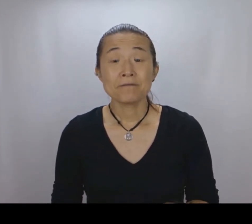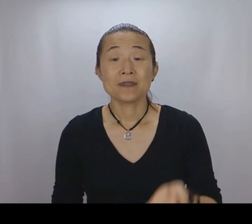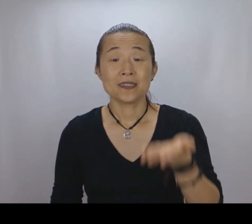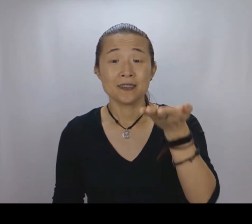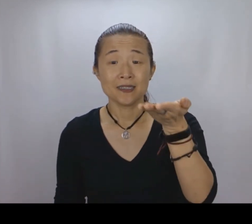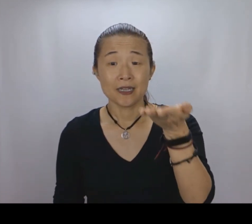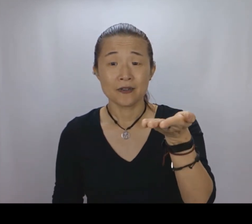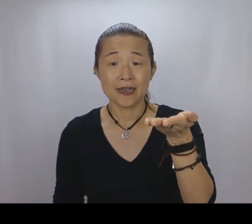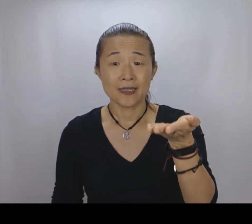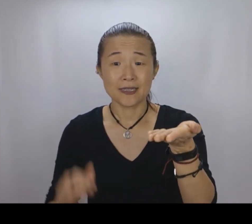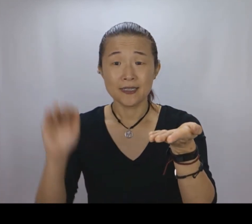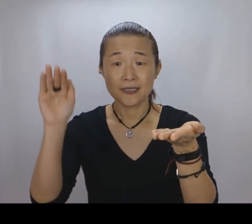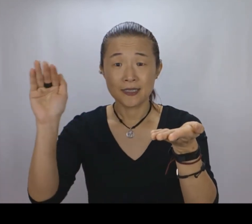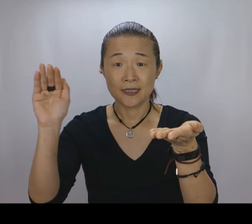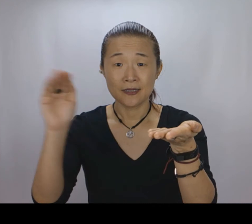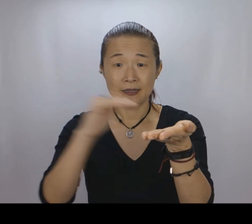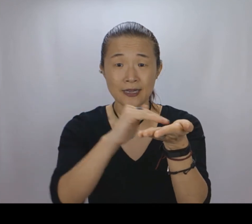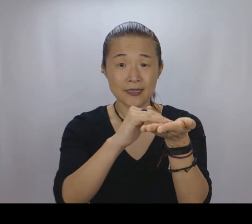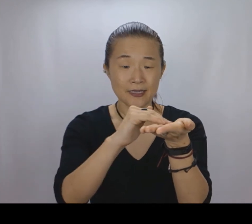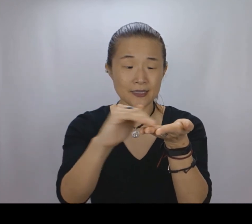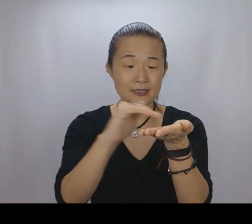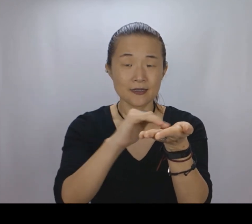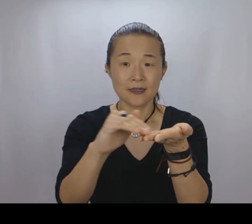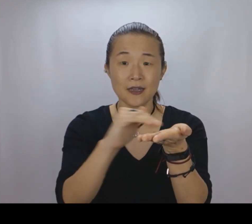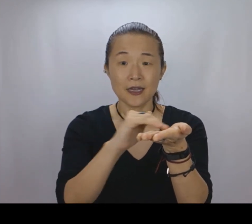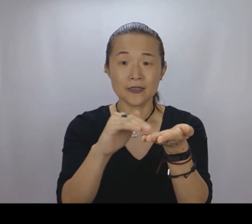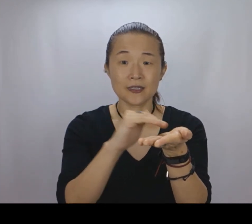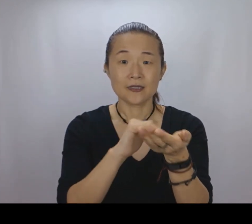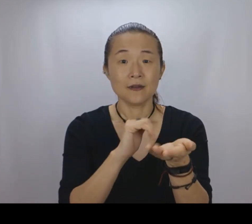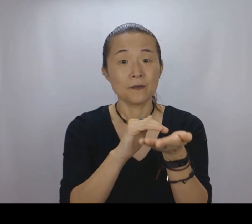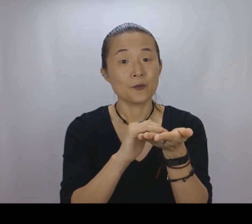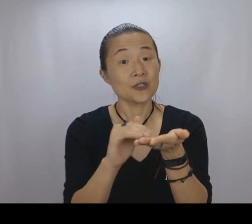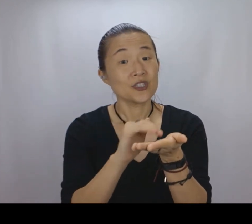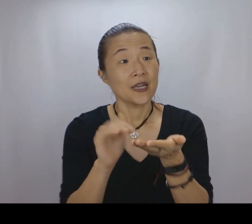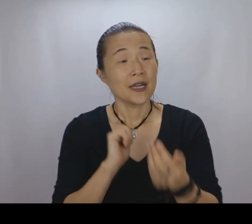So, you take your hand like this and then hand like this, and you just brush.